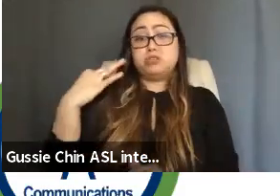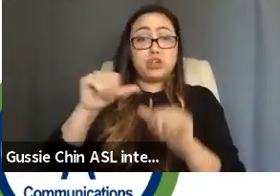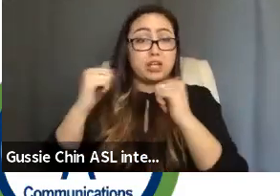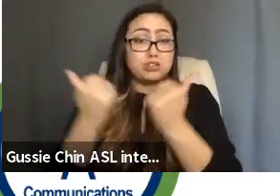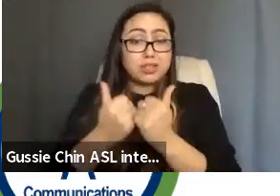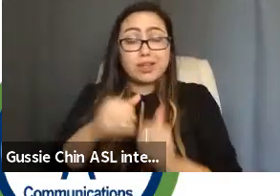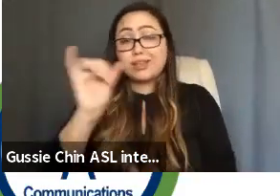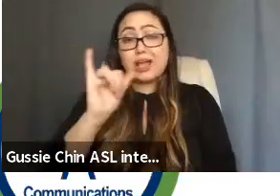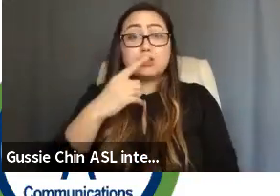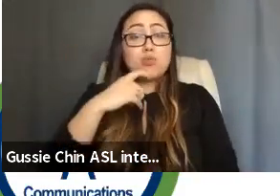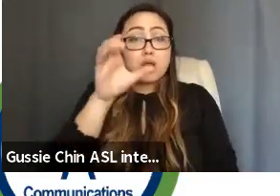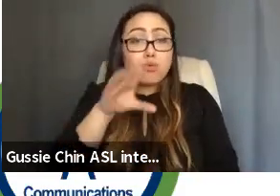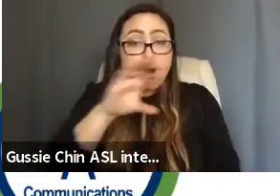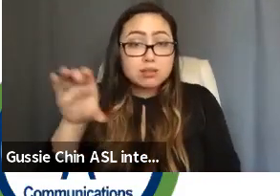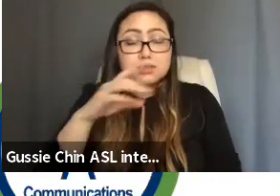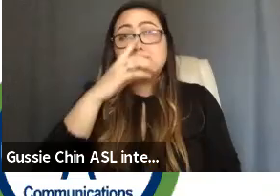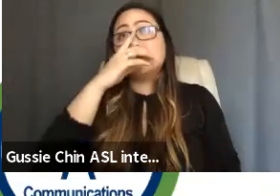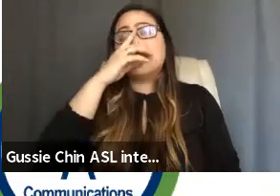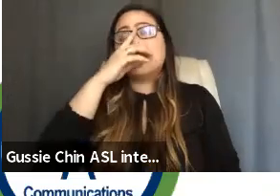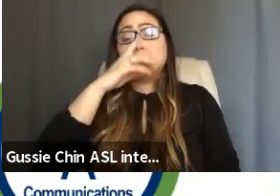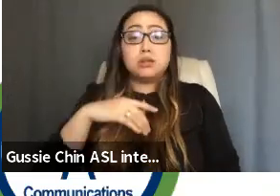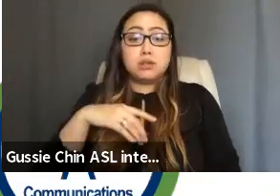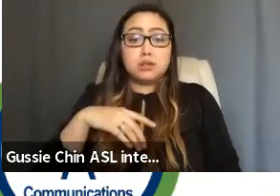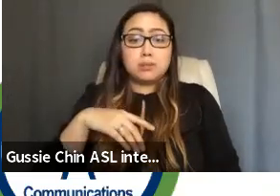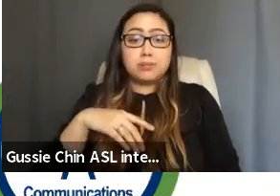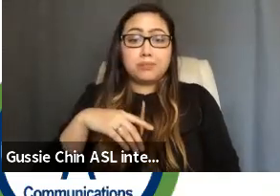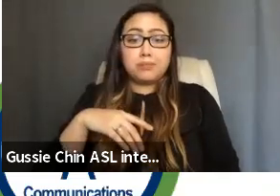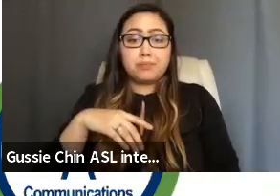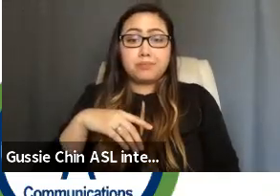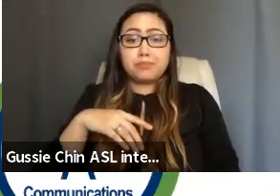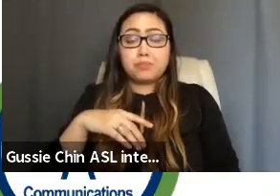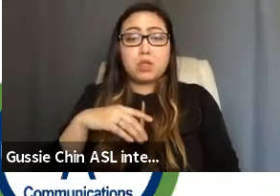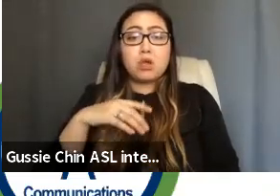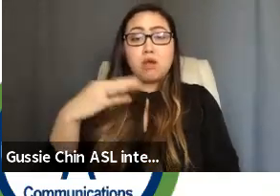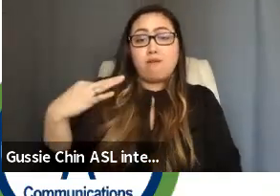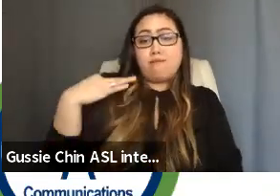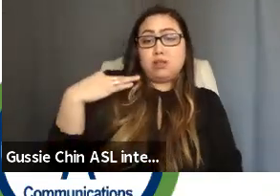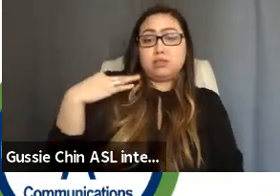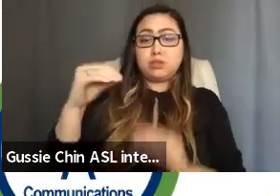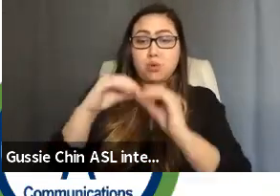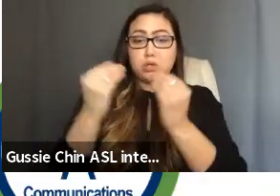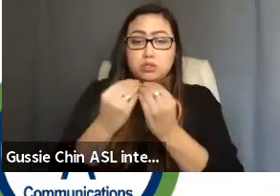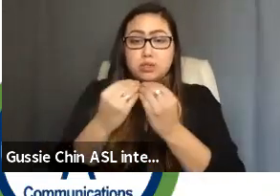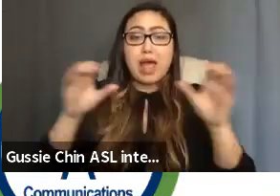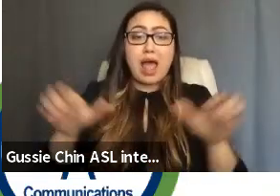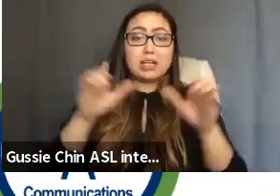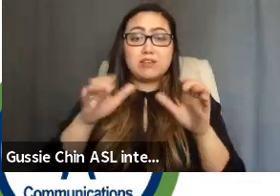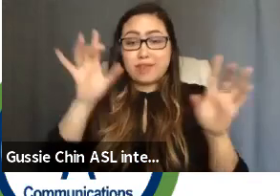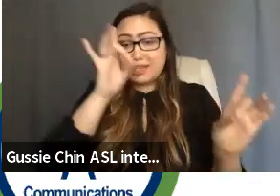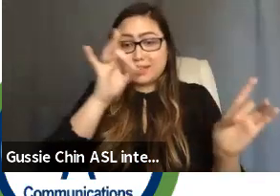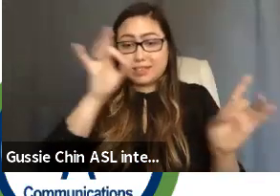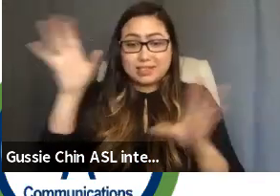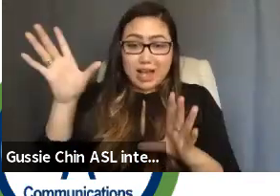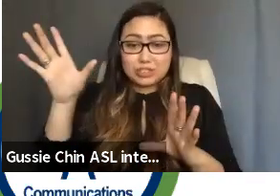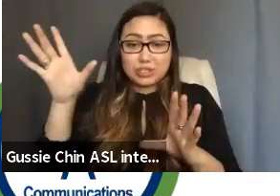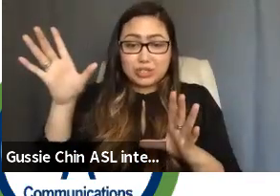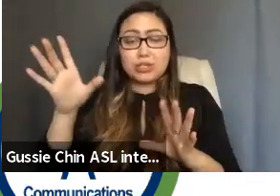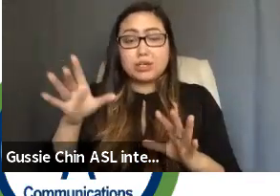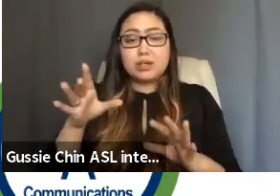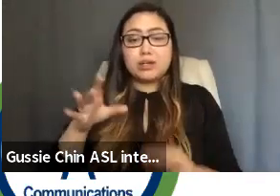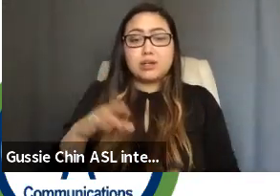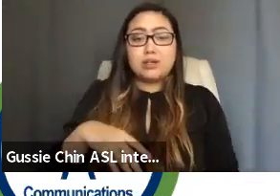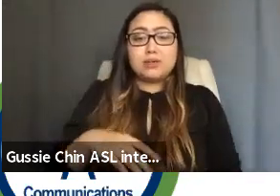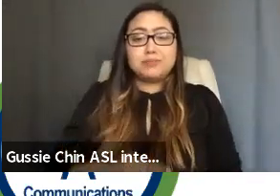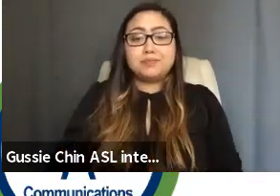as the Red Cross or voluntary organizations active in disaster that take the lead. So we